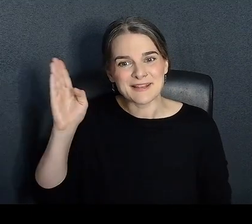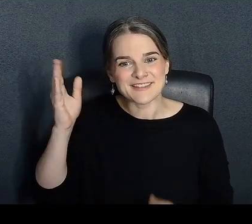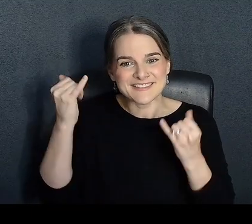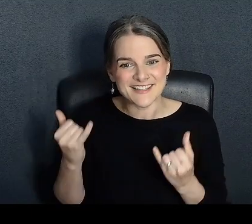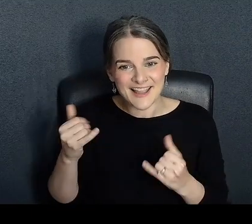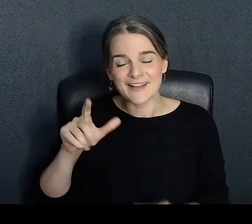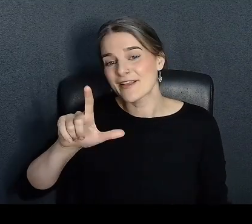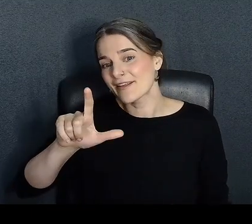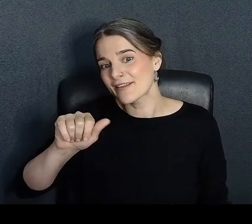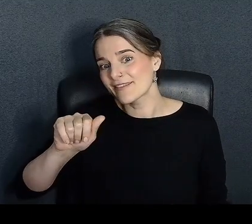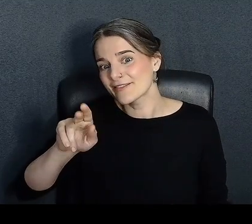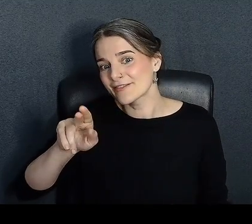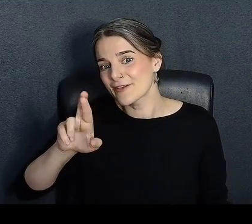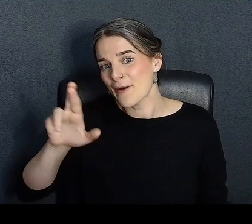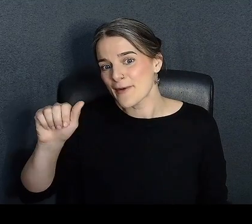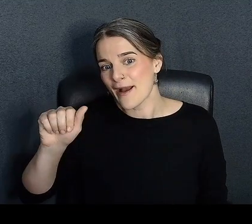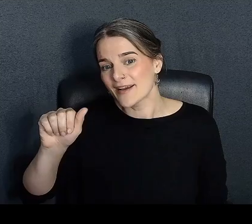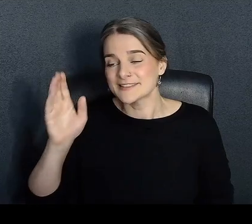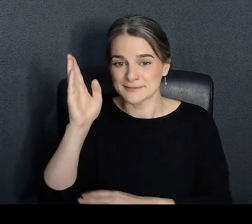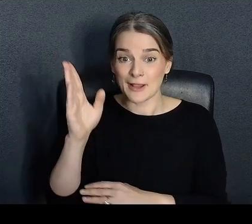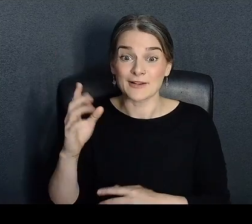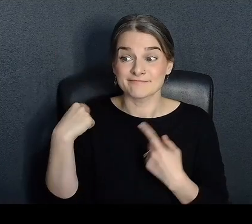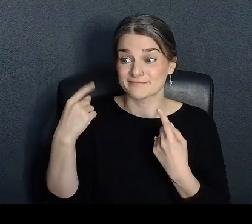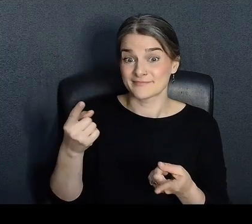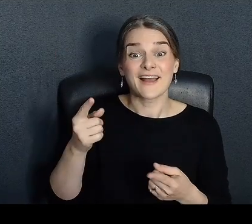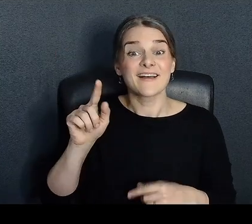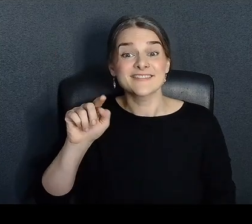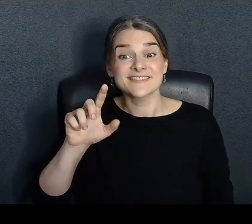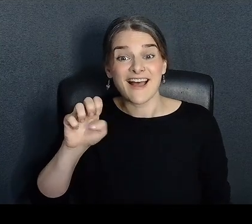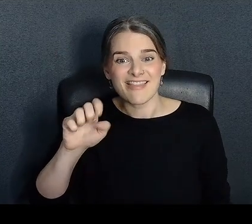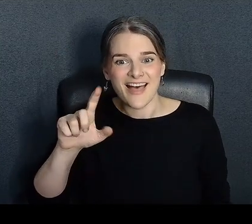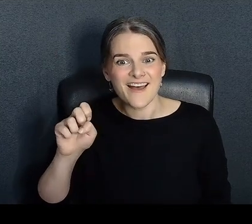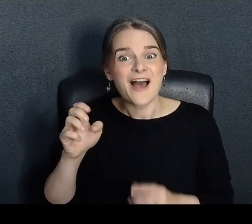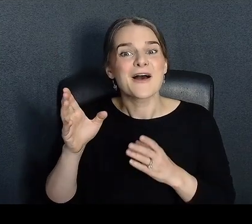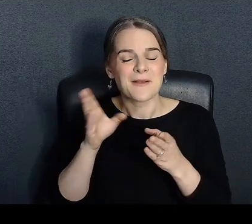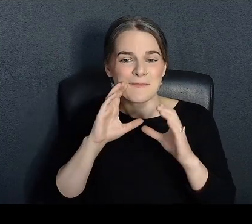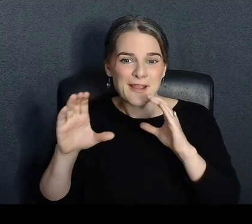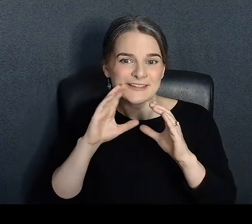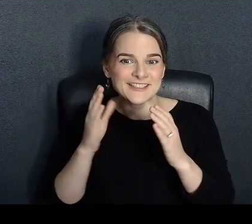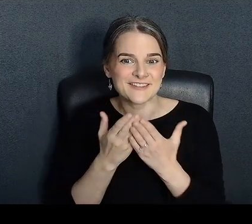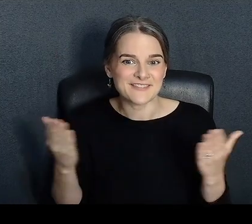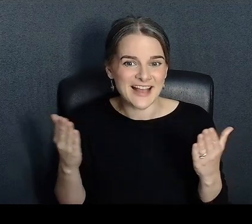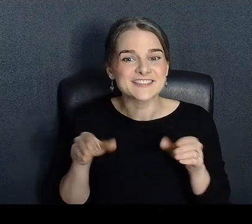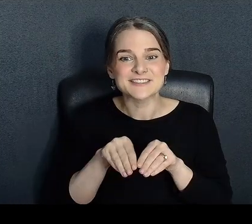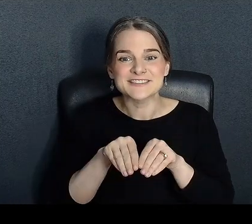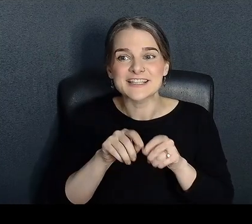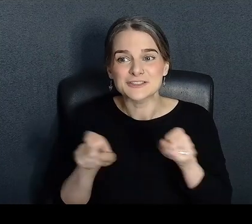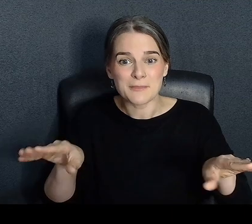Pennsylvania's telecommunication device distribution program manager since October of 2018.